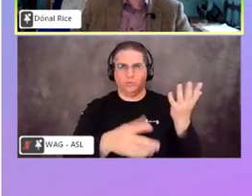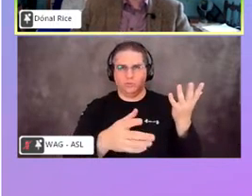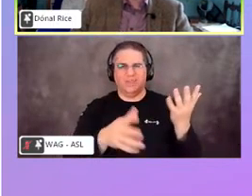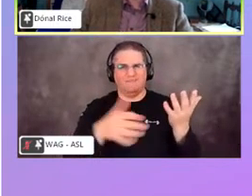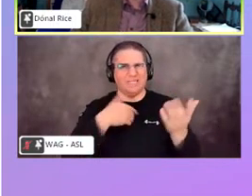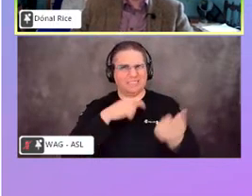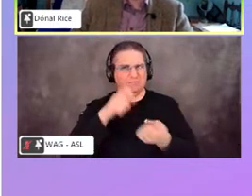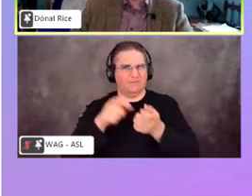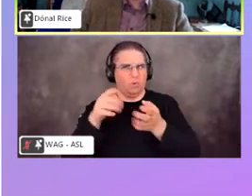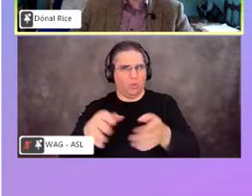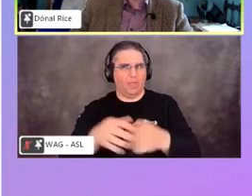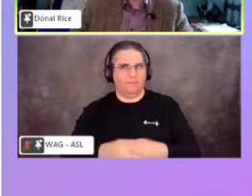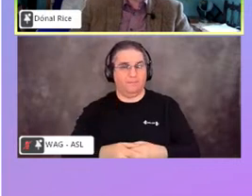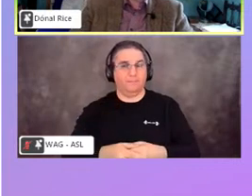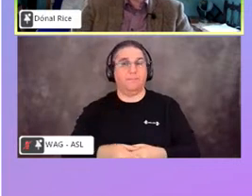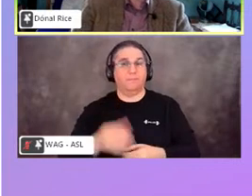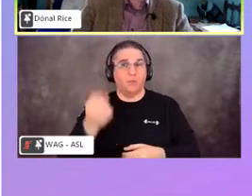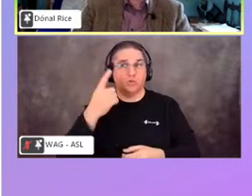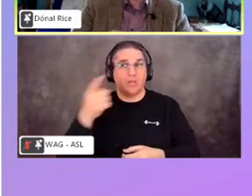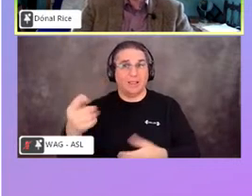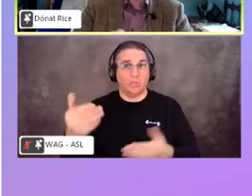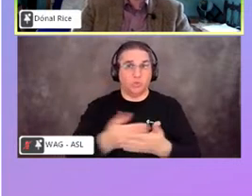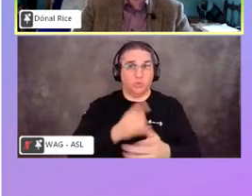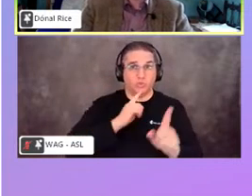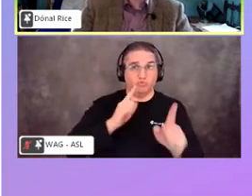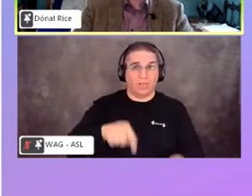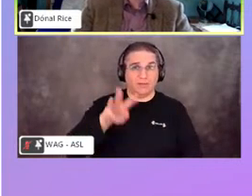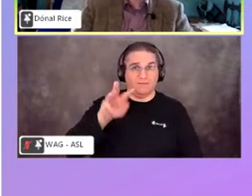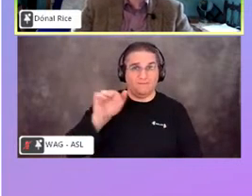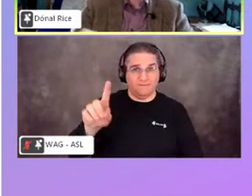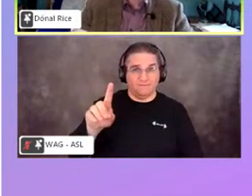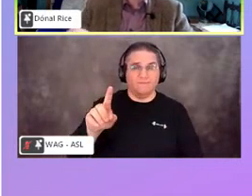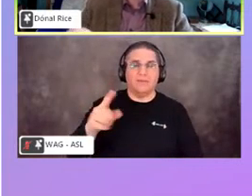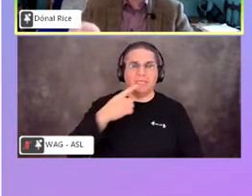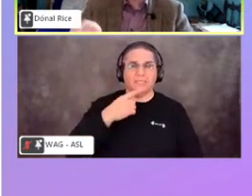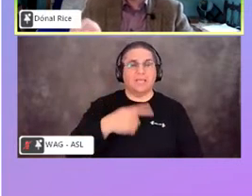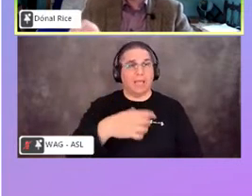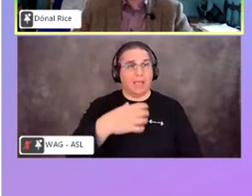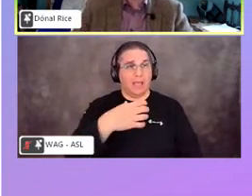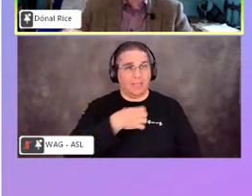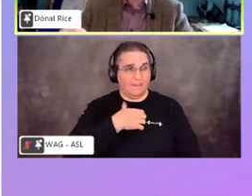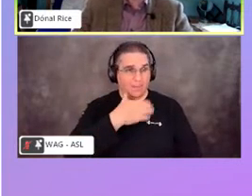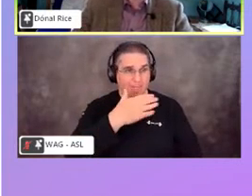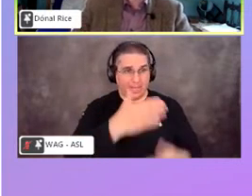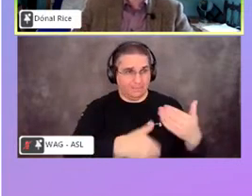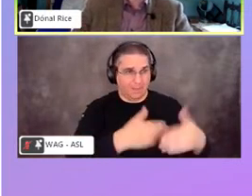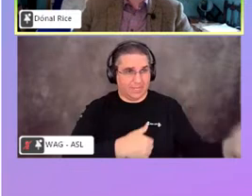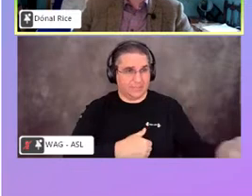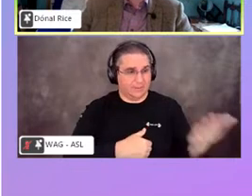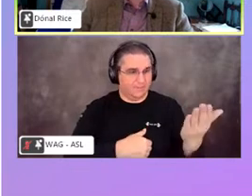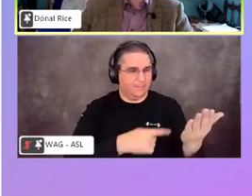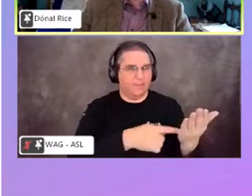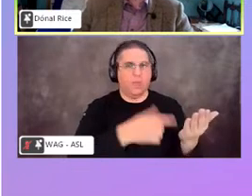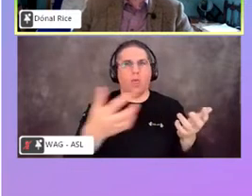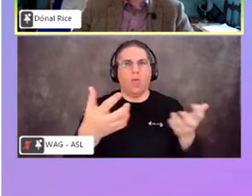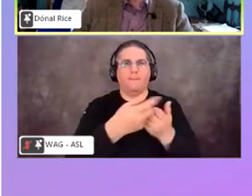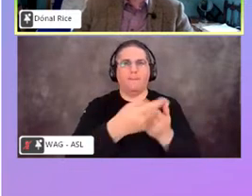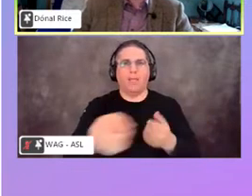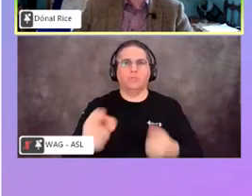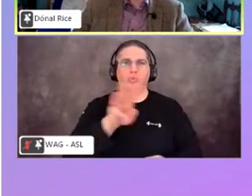actually a complaints mechanism. It really explains under the act act a person can make a complaint about the accessibility of their buildings, information. That body then has a statutory obligation to address that